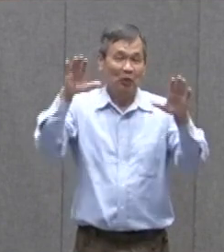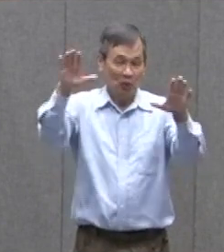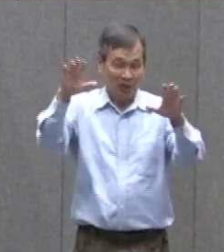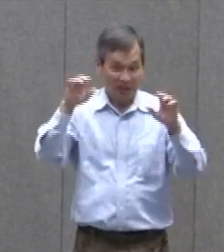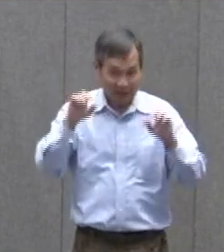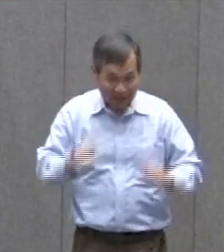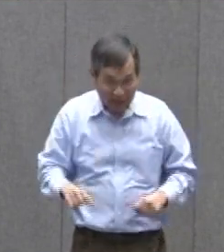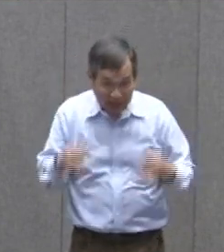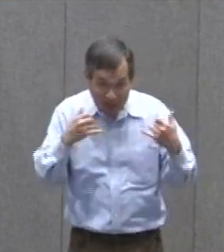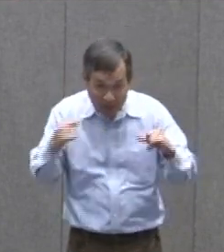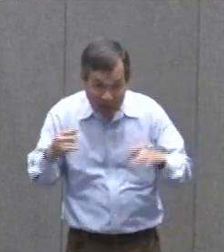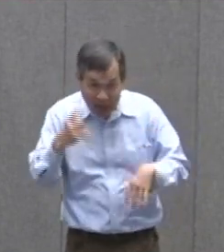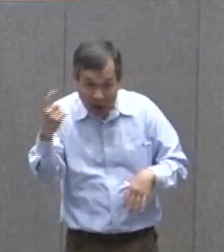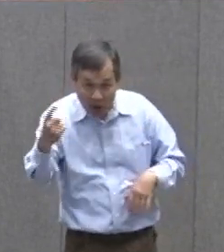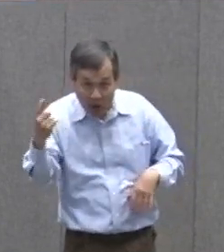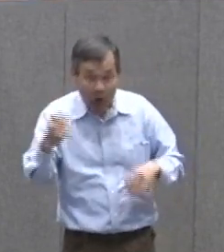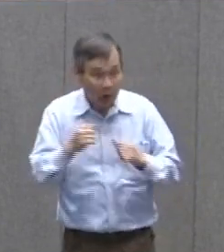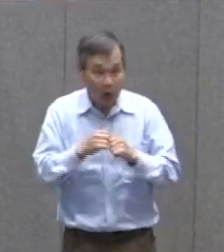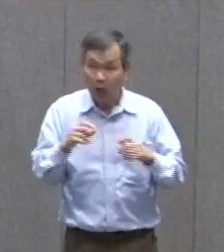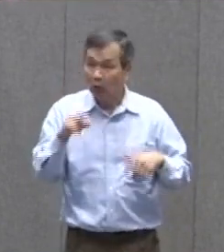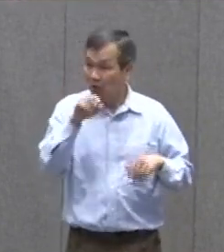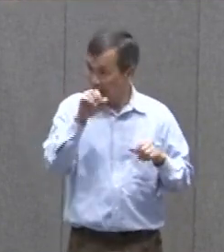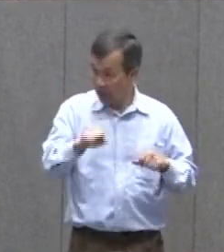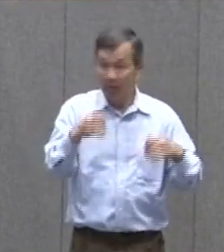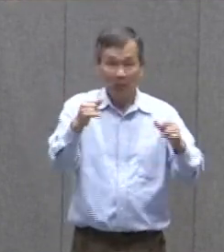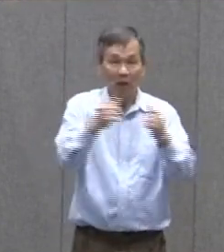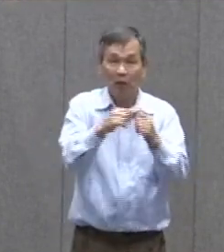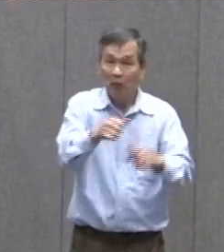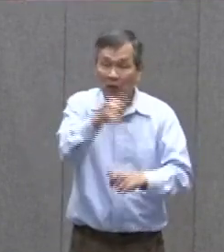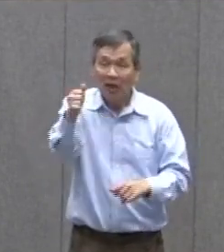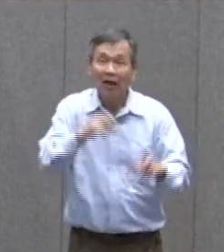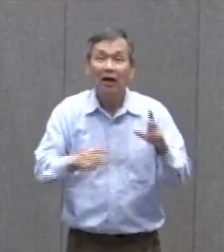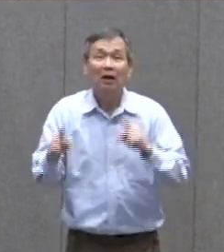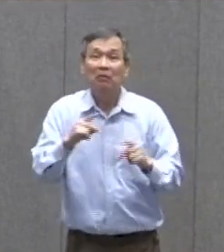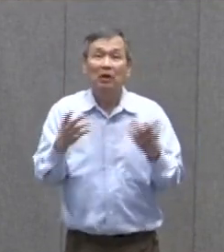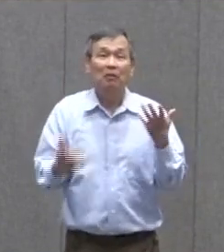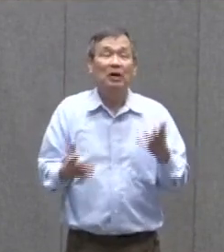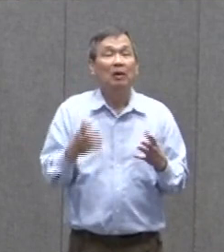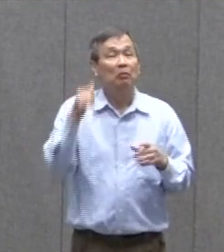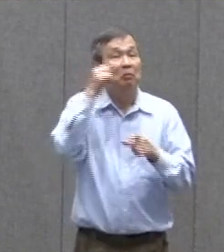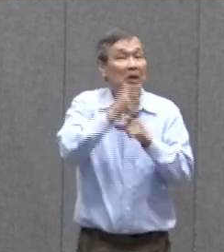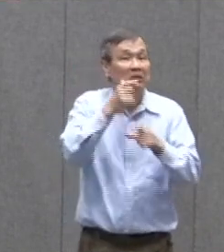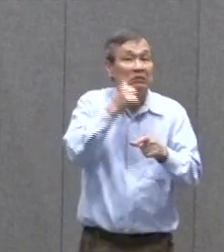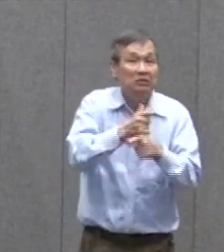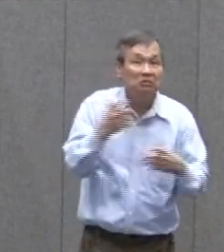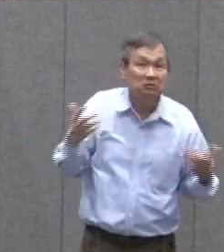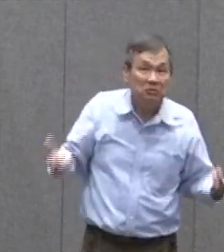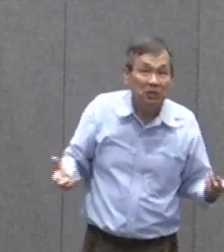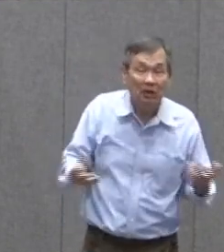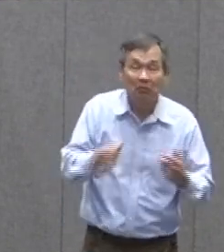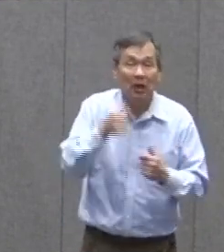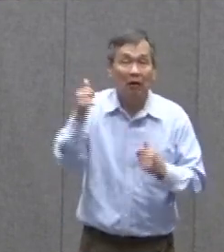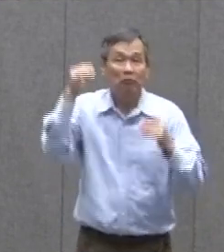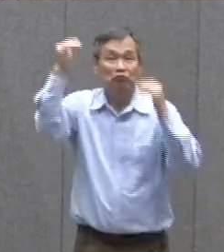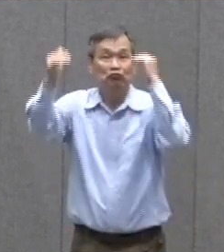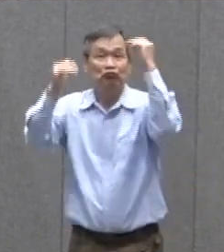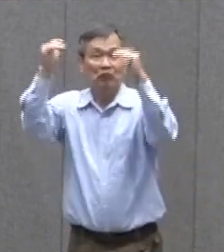by yourself or you could play it with other people around you, maybe a sibling or maybe another grownup.